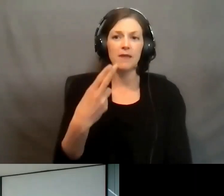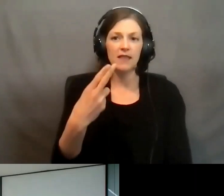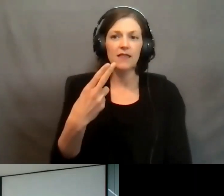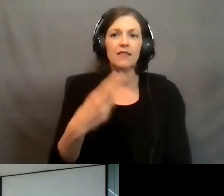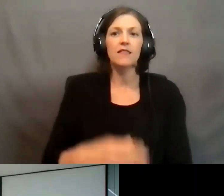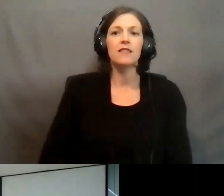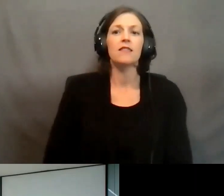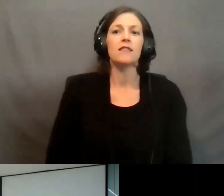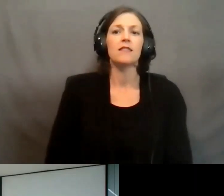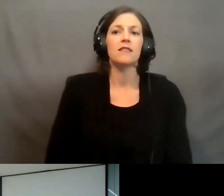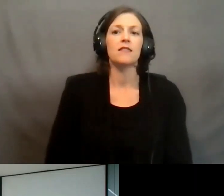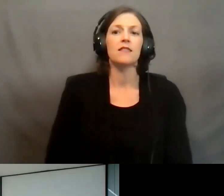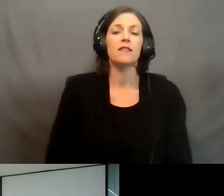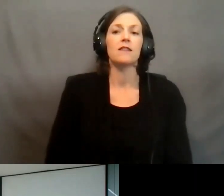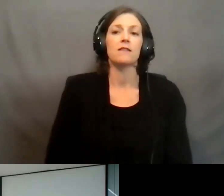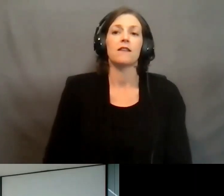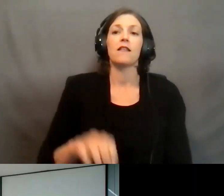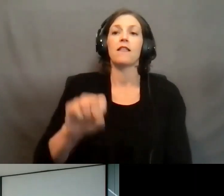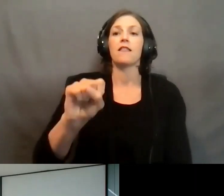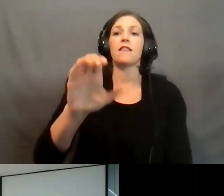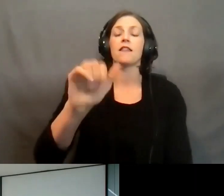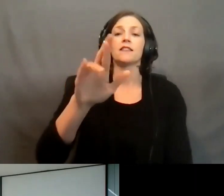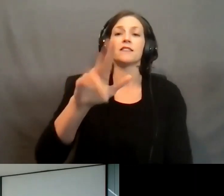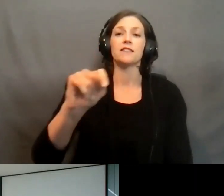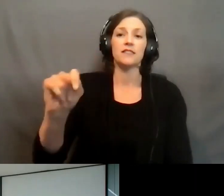the Scarritt group. 12:15:38 We will be